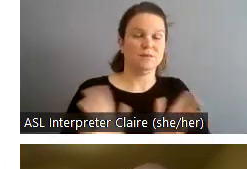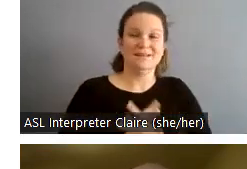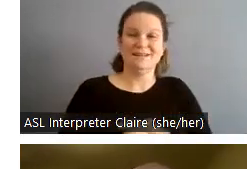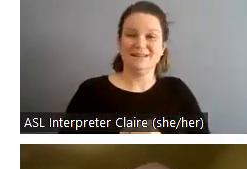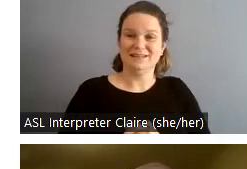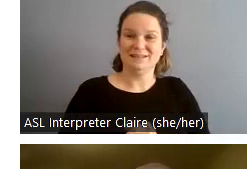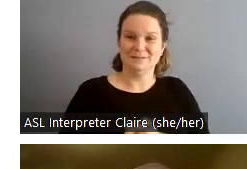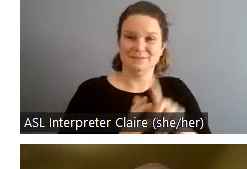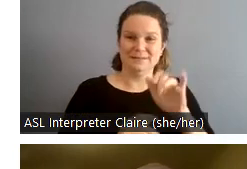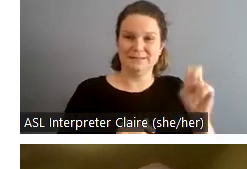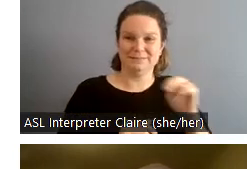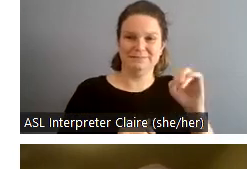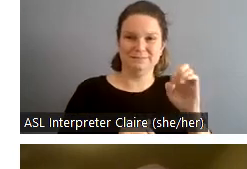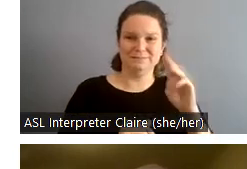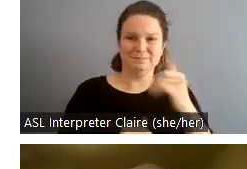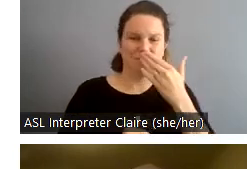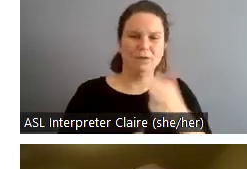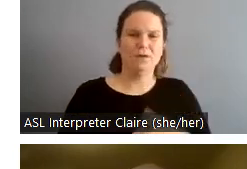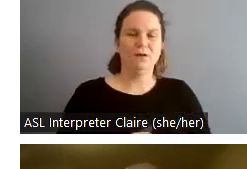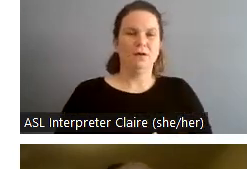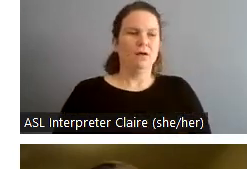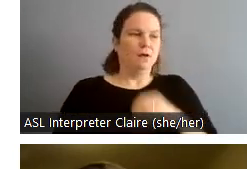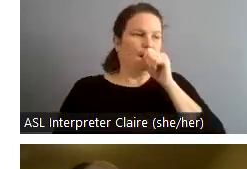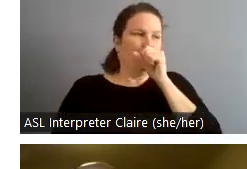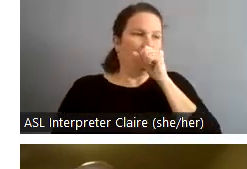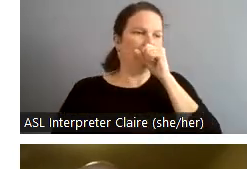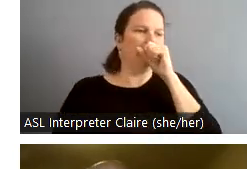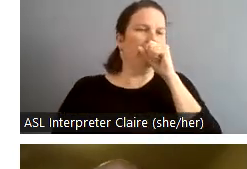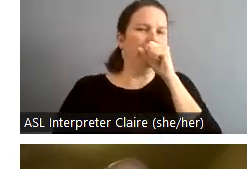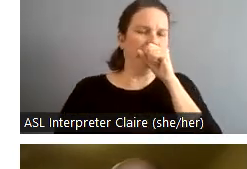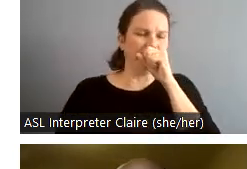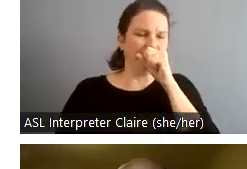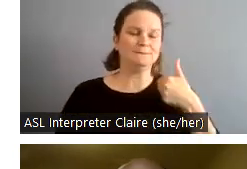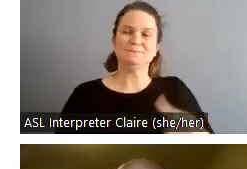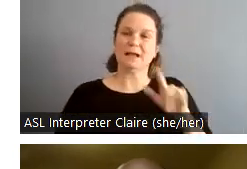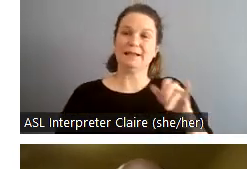and Emily. Thanks.